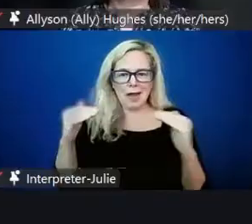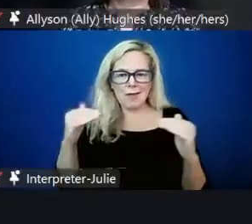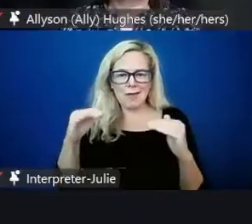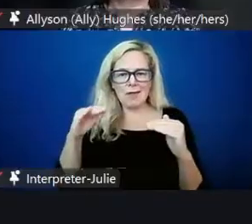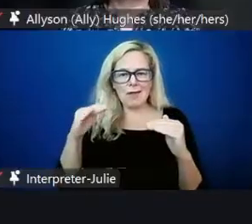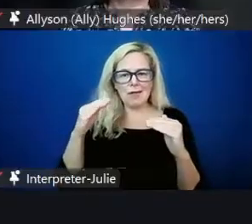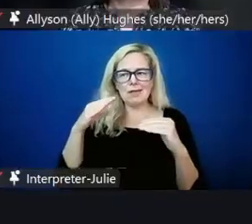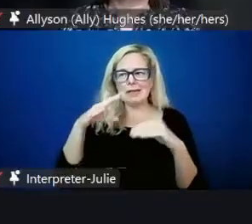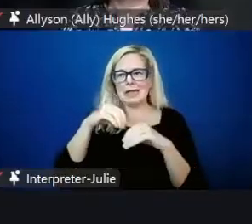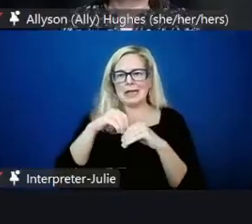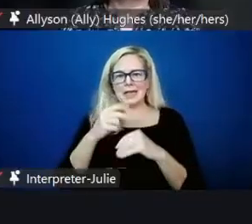to diagnose and gauge